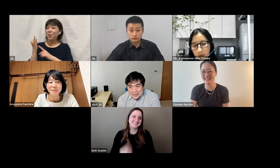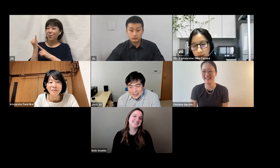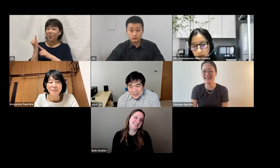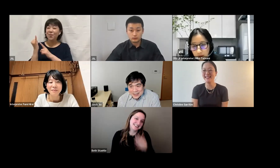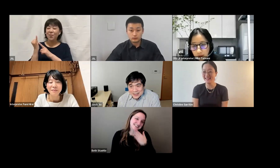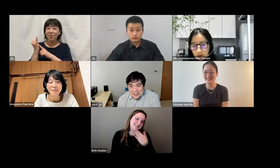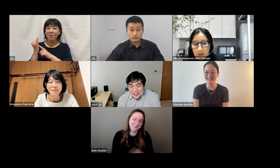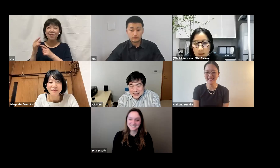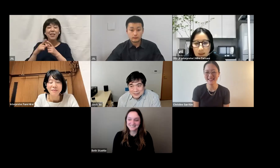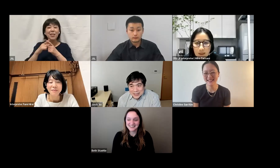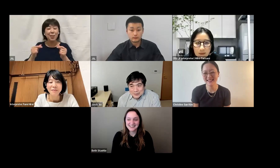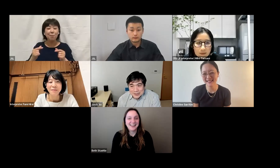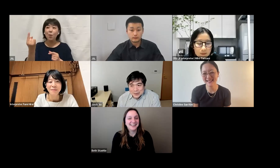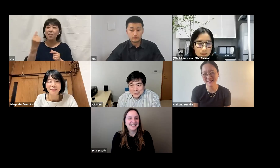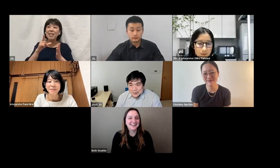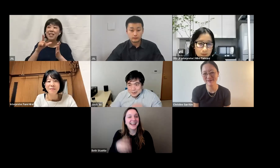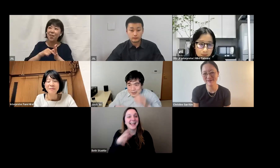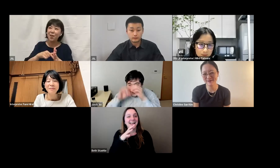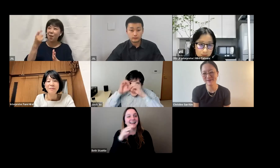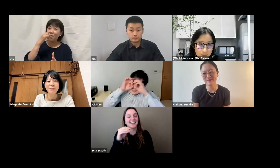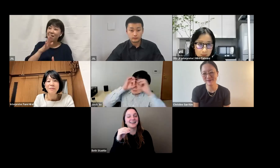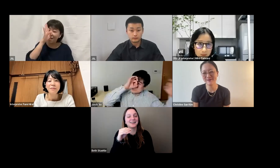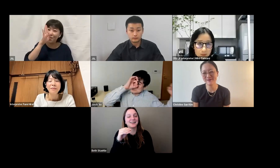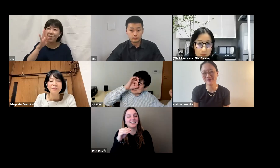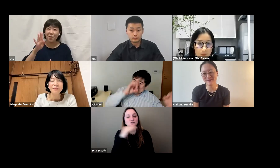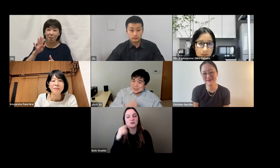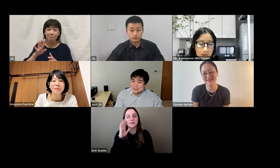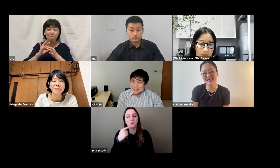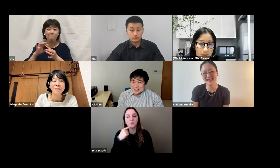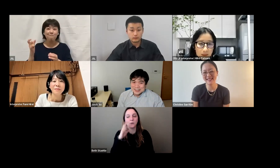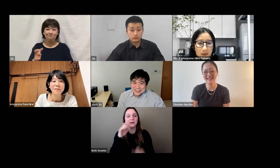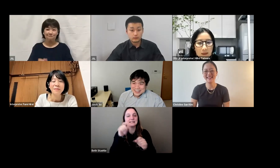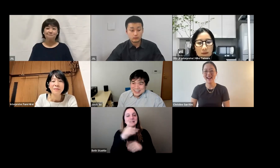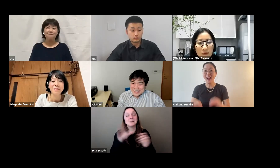Oh, thank you, Joi And we'll we'll send some pictures to her.